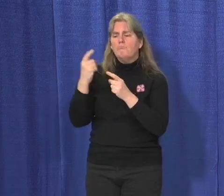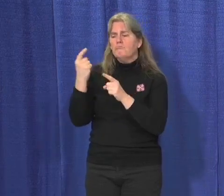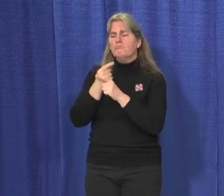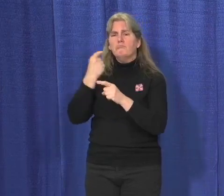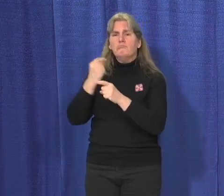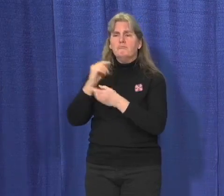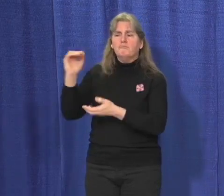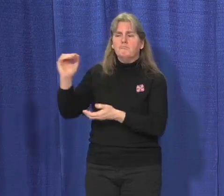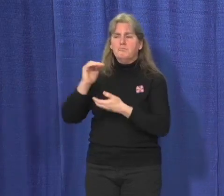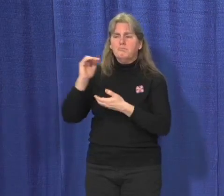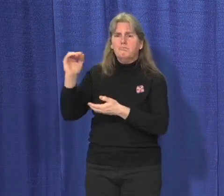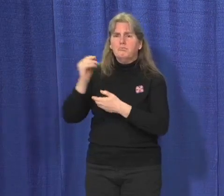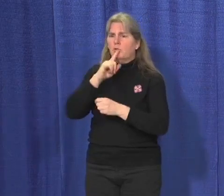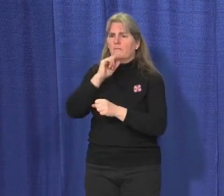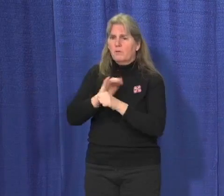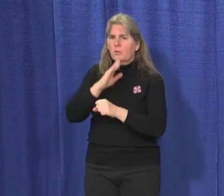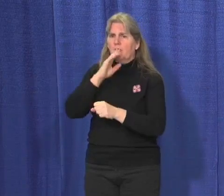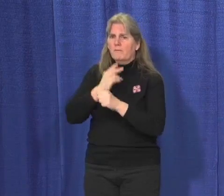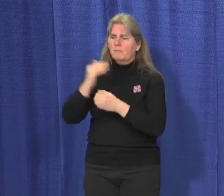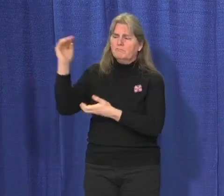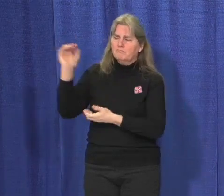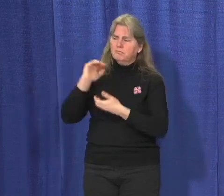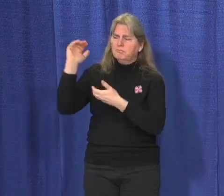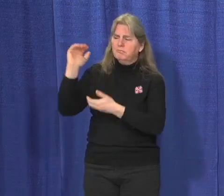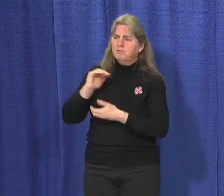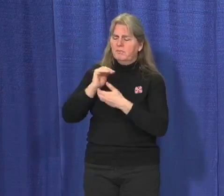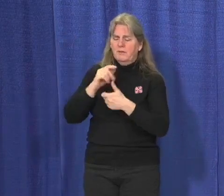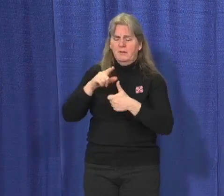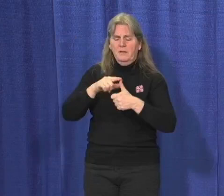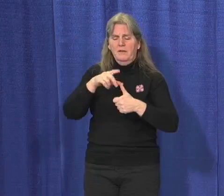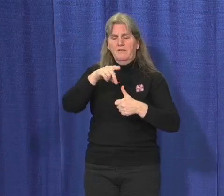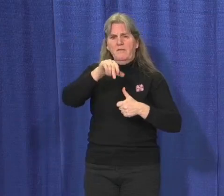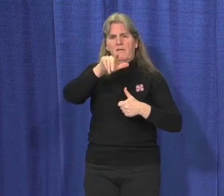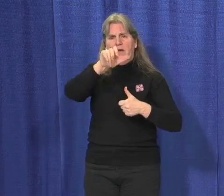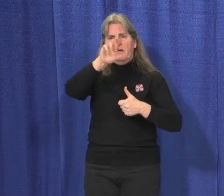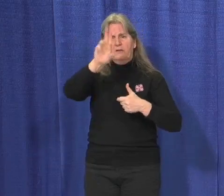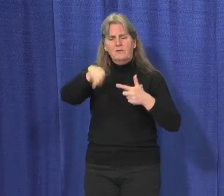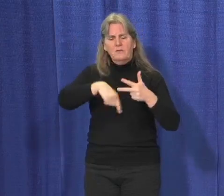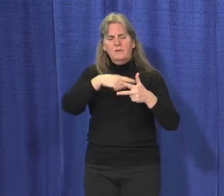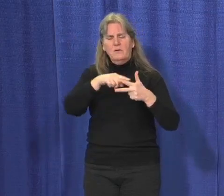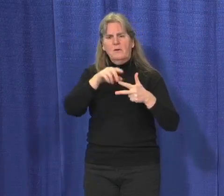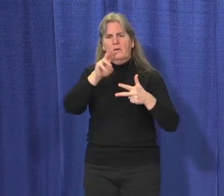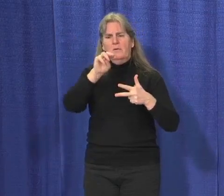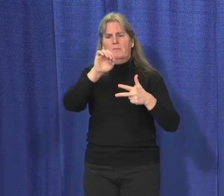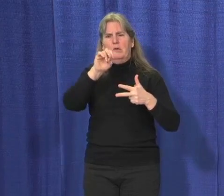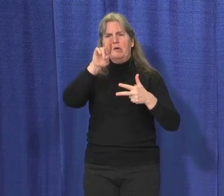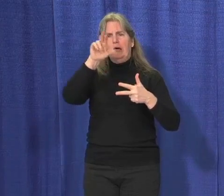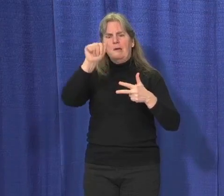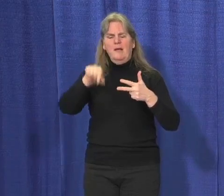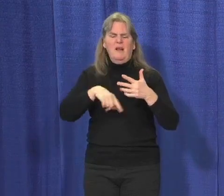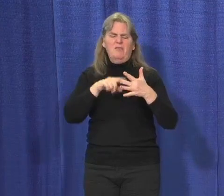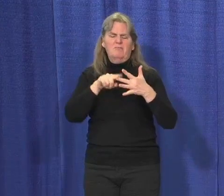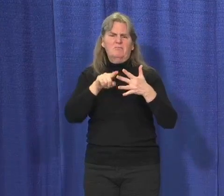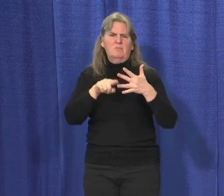More and more confirmed for the visor vaccine and Moderna.